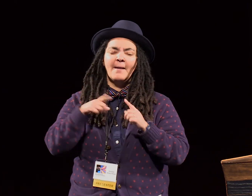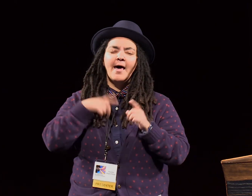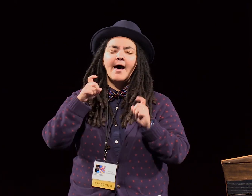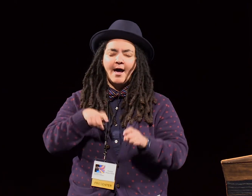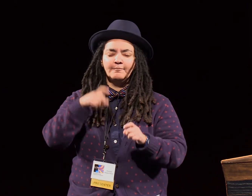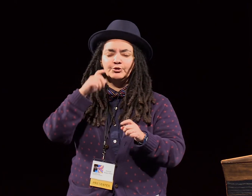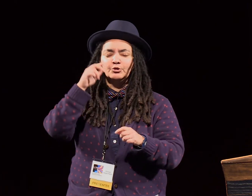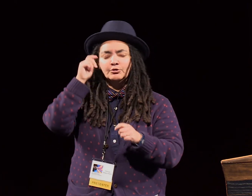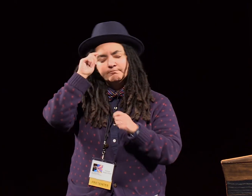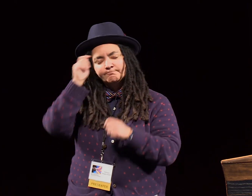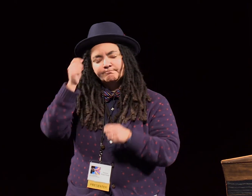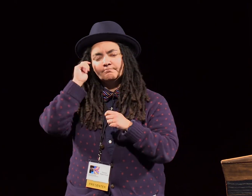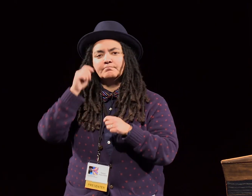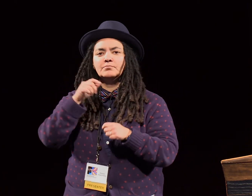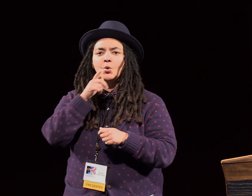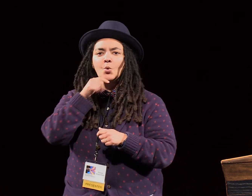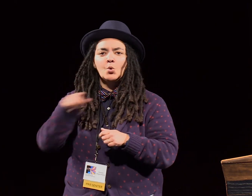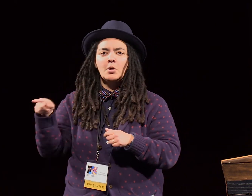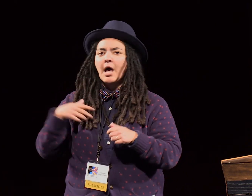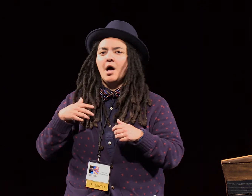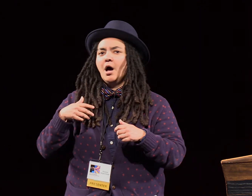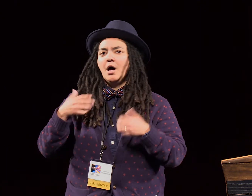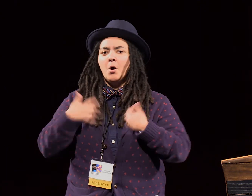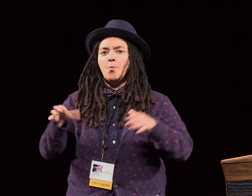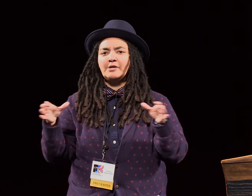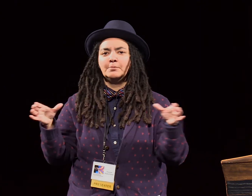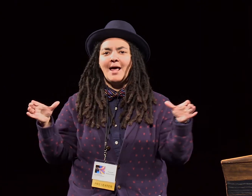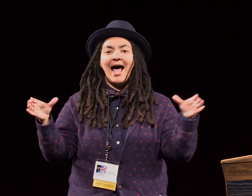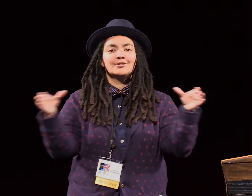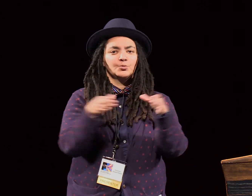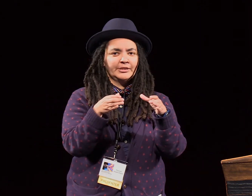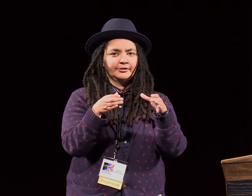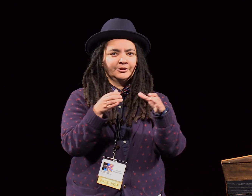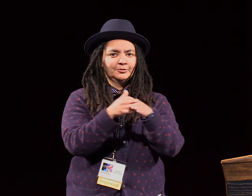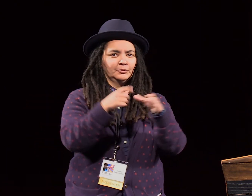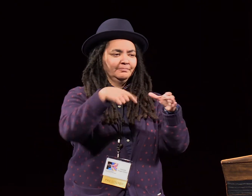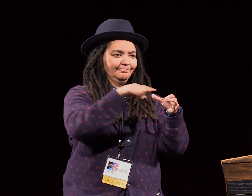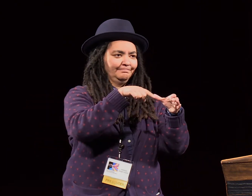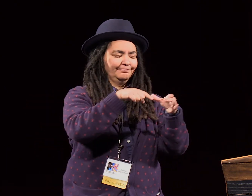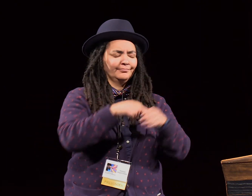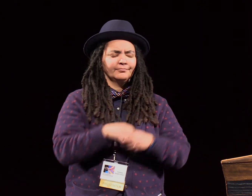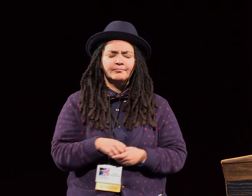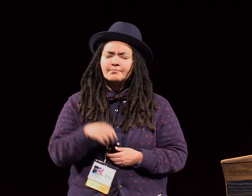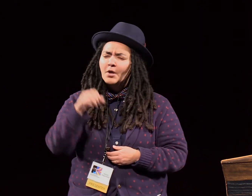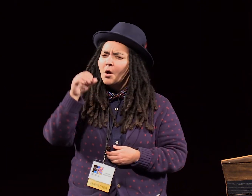But I do see parallels among signers who have a more tomboy style.